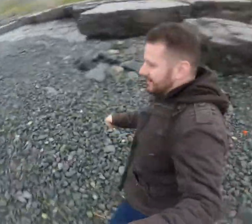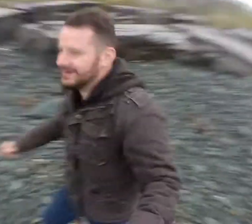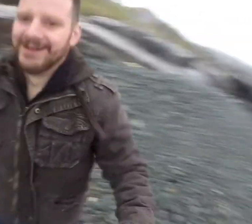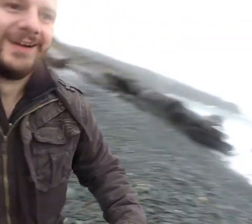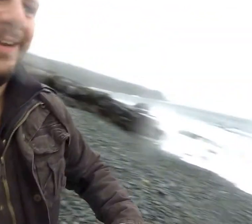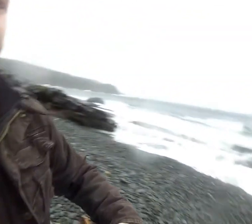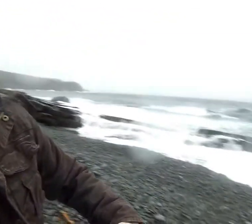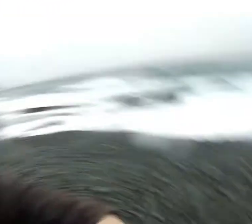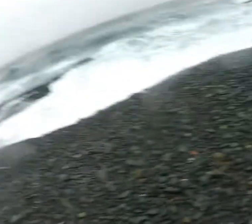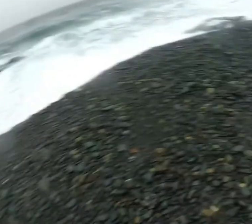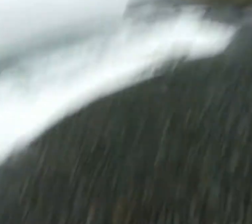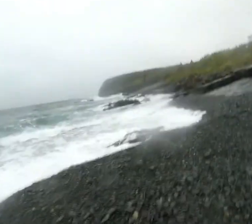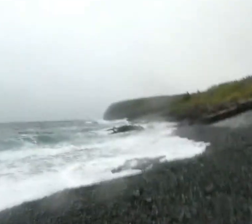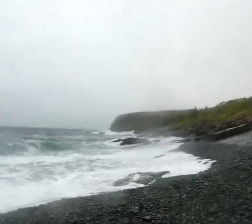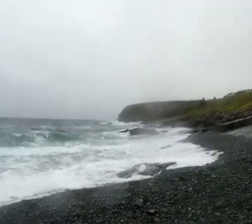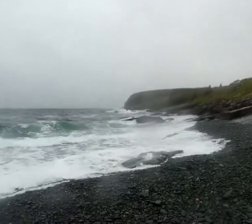[GoPro's HINGE SQUEAKING]